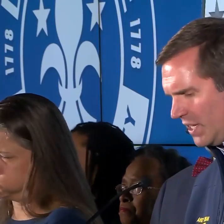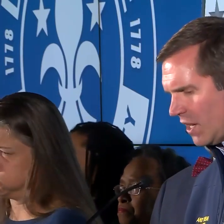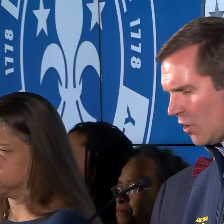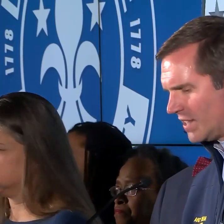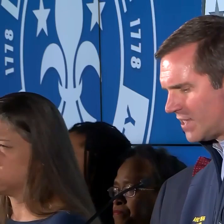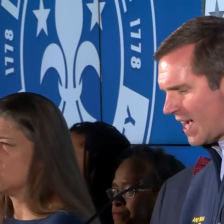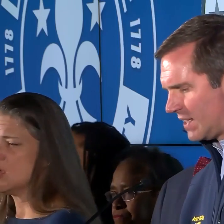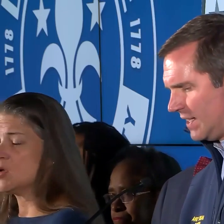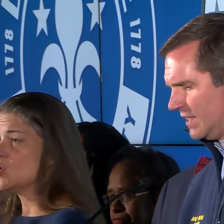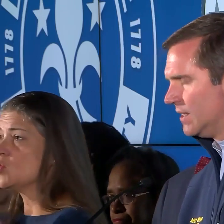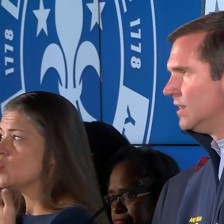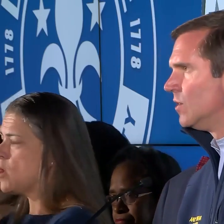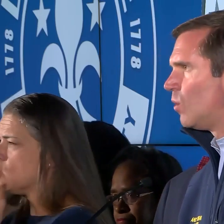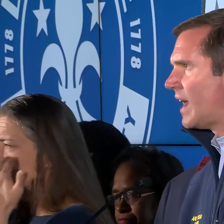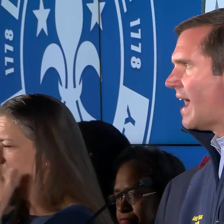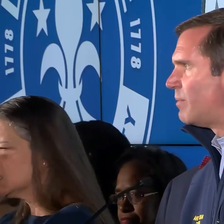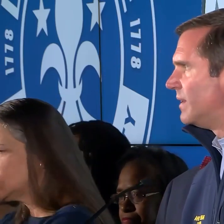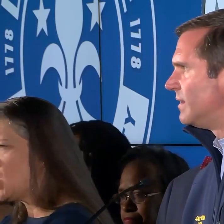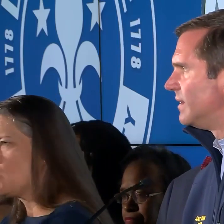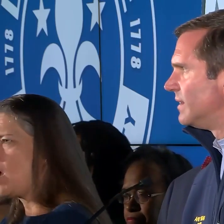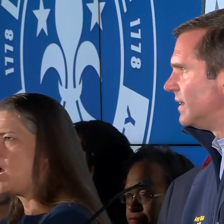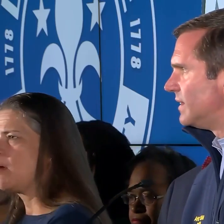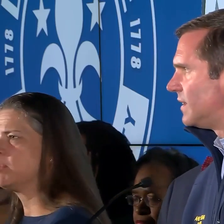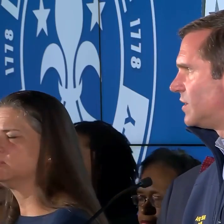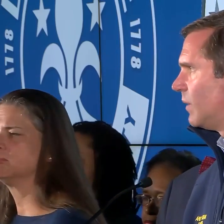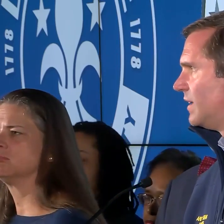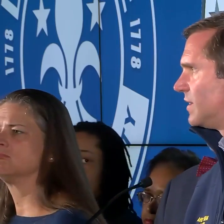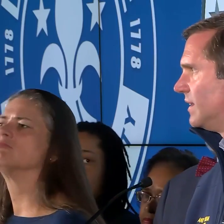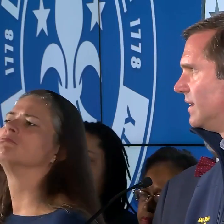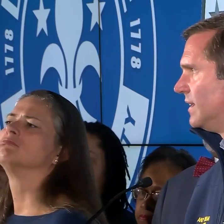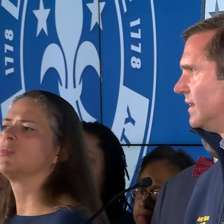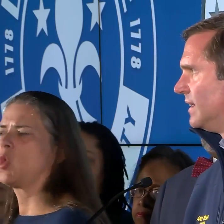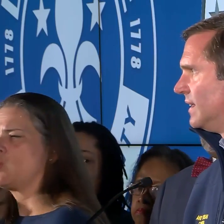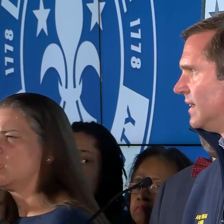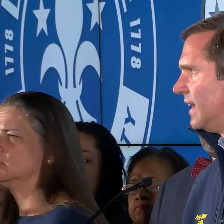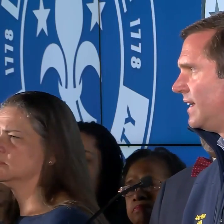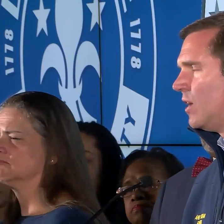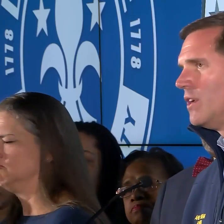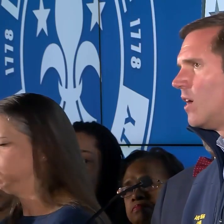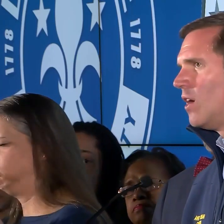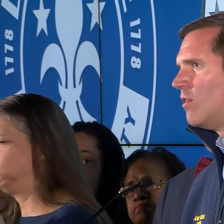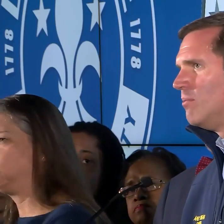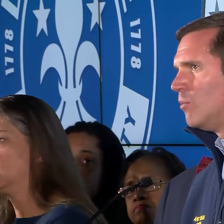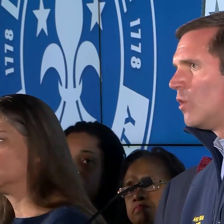we know exactly what happened in this situation. And you know, there are more